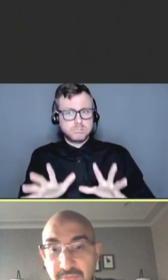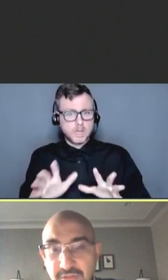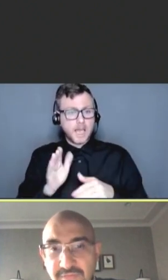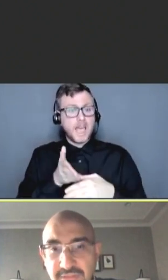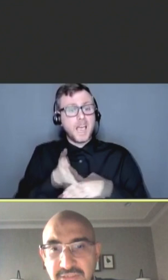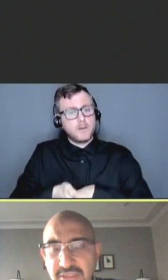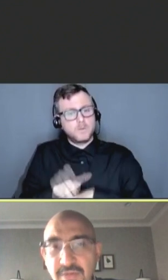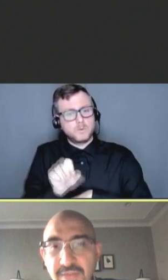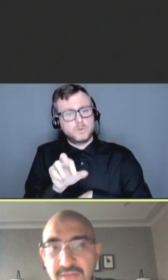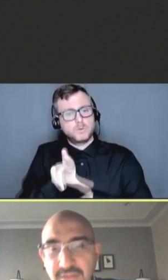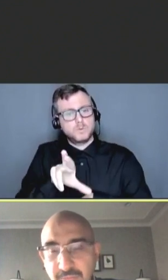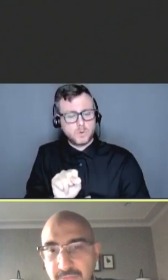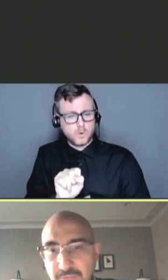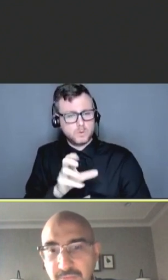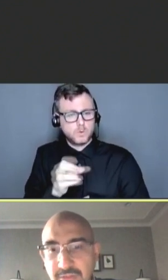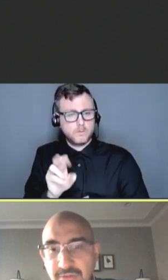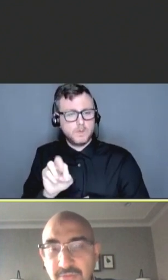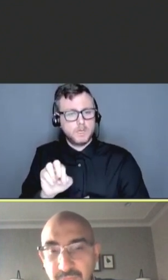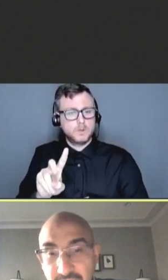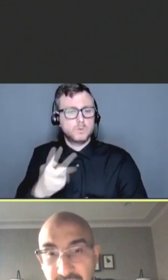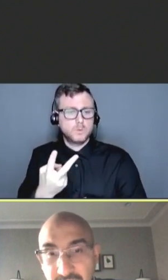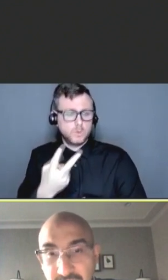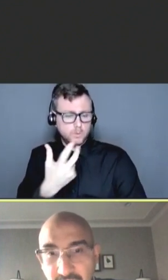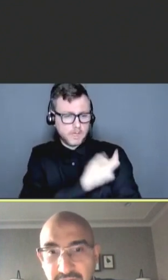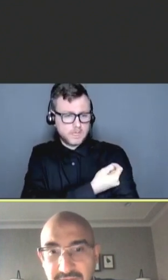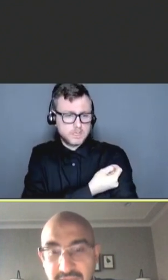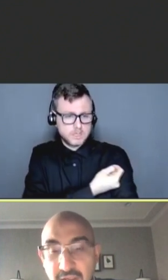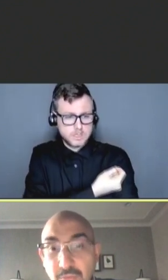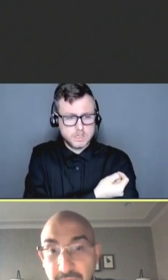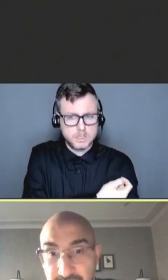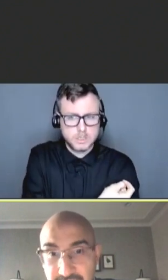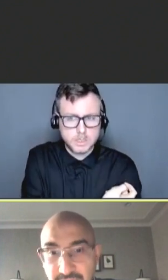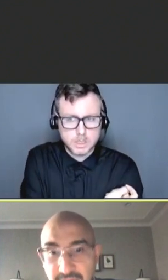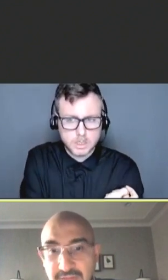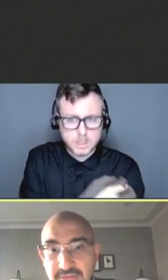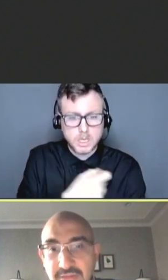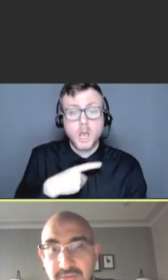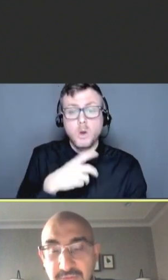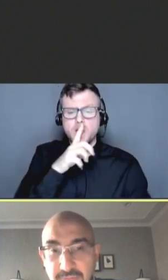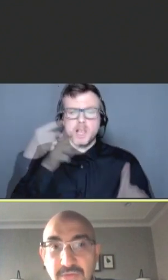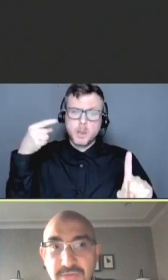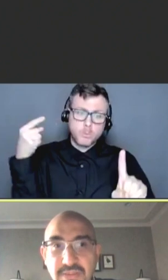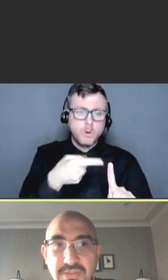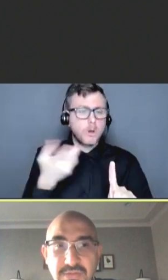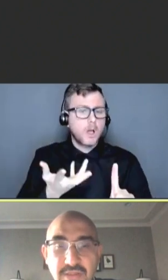mRNA vaccination. The only thing that they went through -- highlight is how robust that response